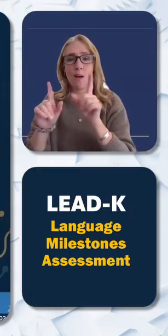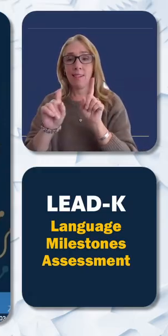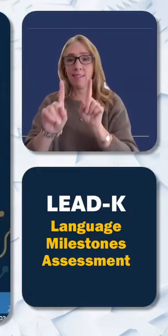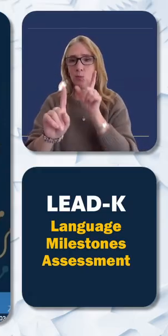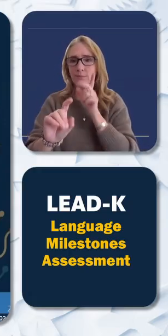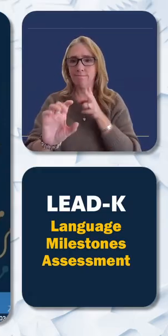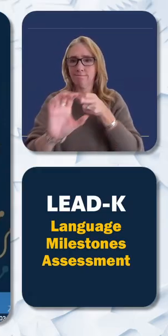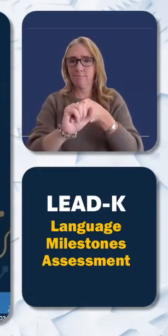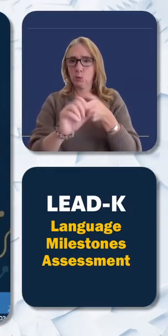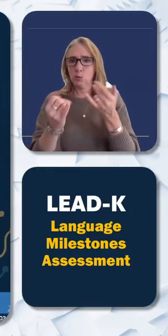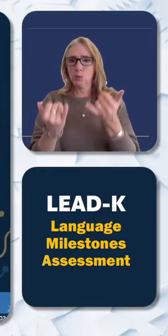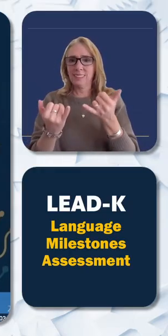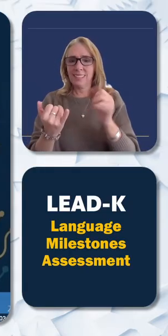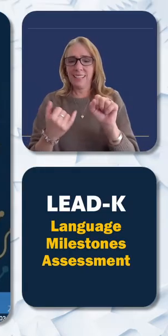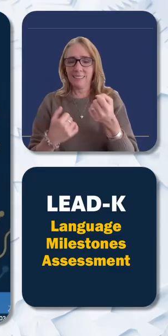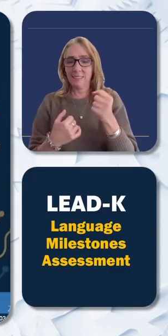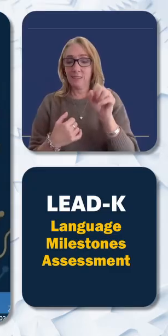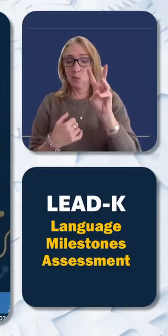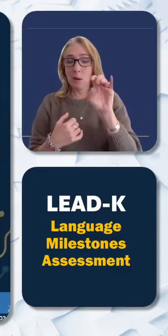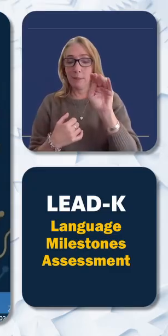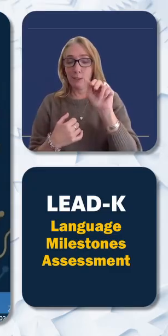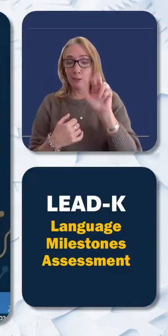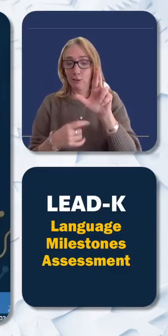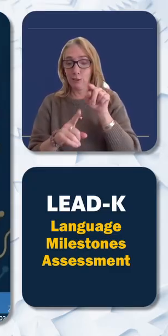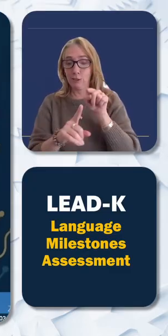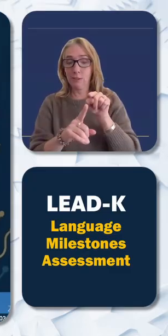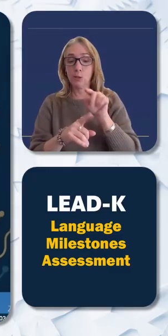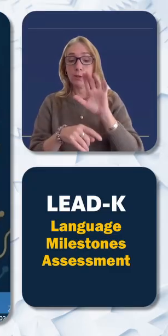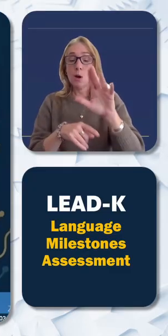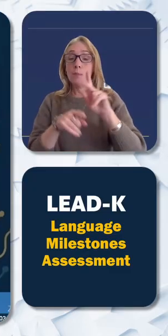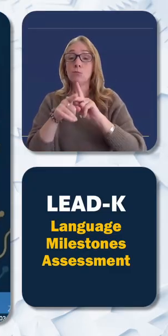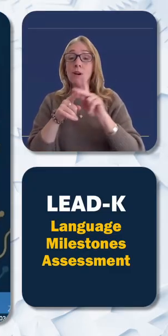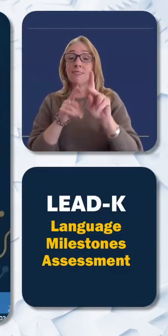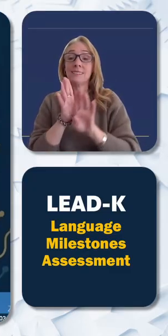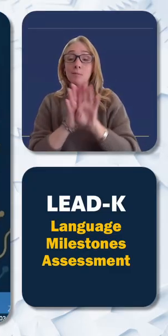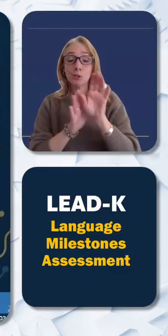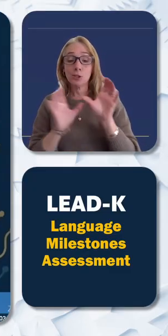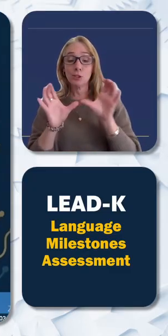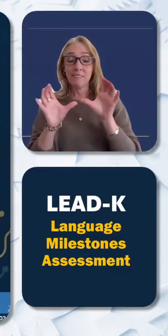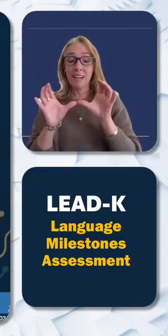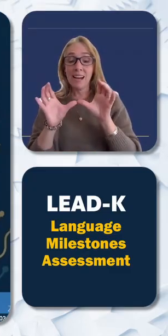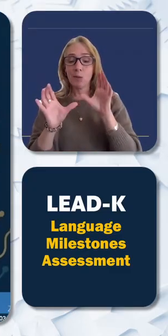development certificates to all attendees who are participating in today's webinar.